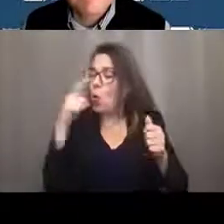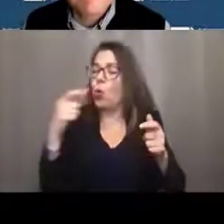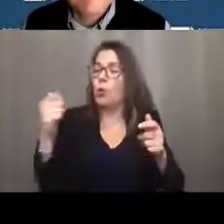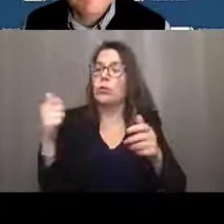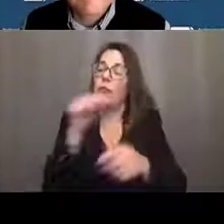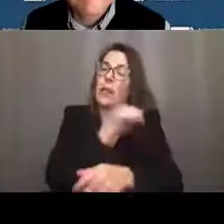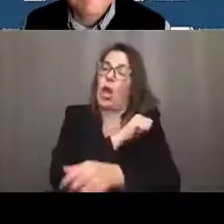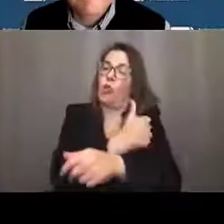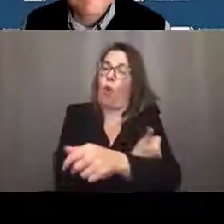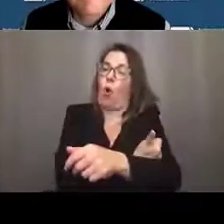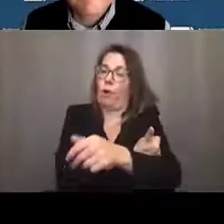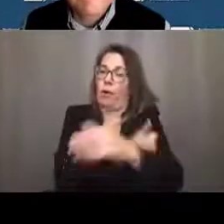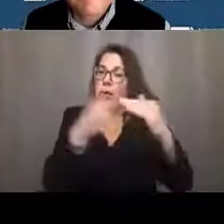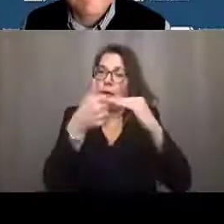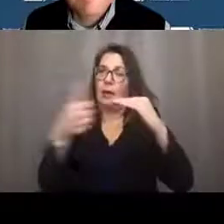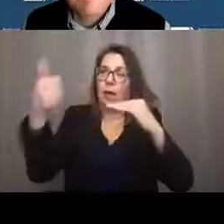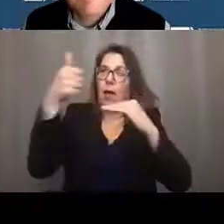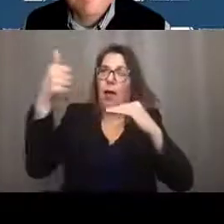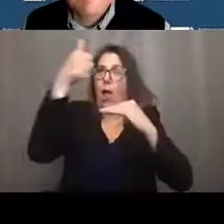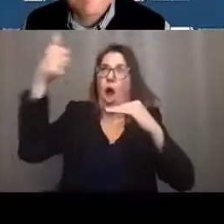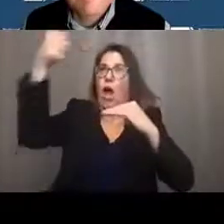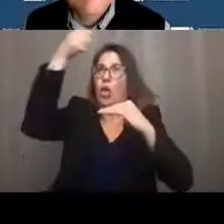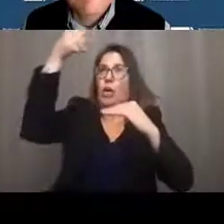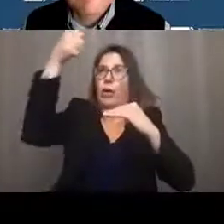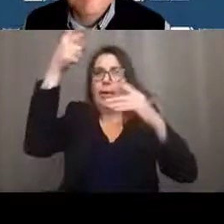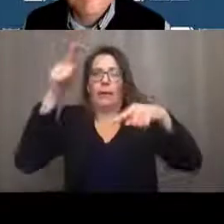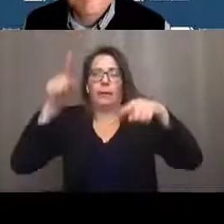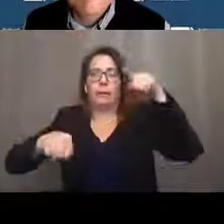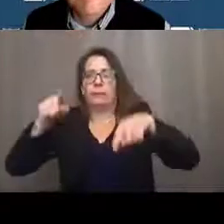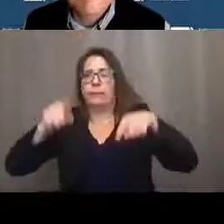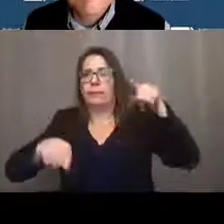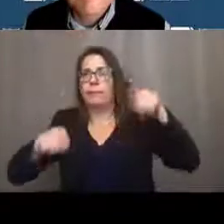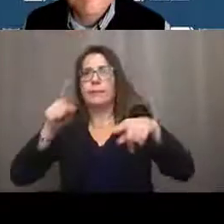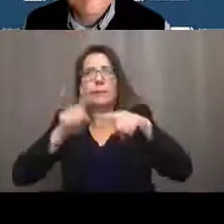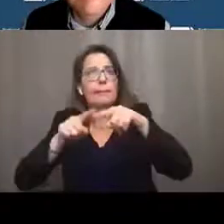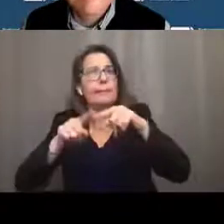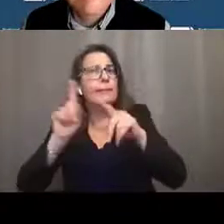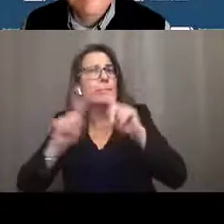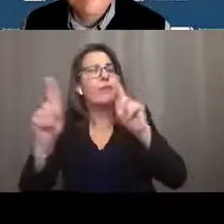Sometimes the hierarchies at foreign organizations differ a little bit, so you definitely need to figure out